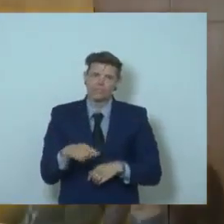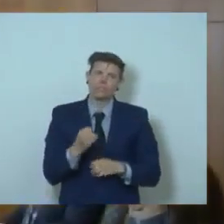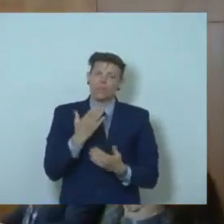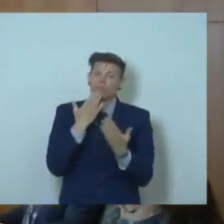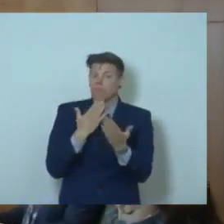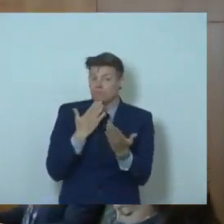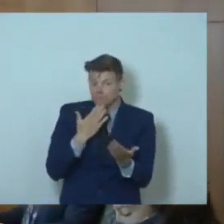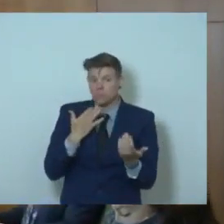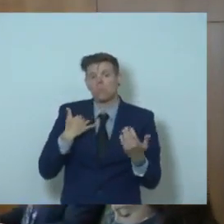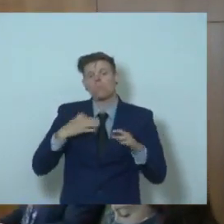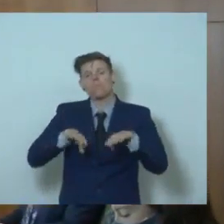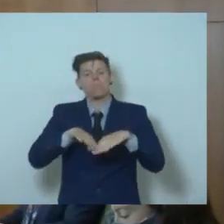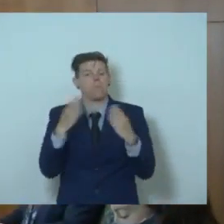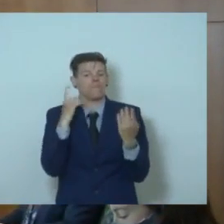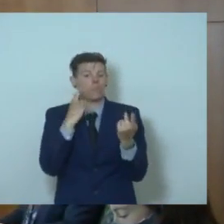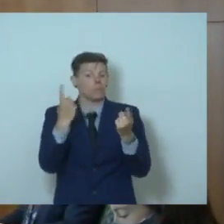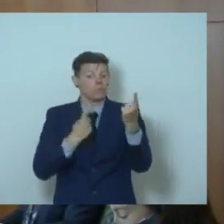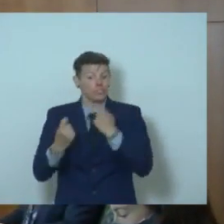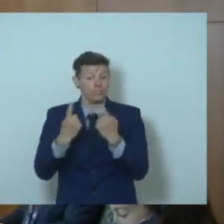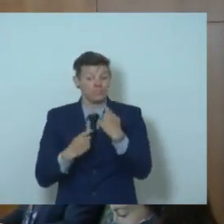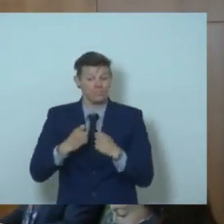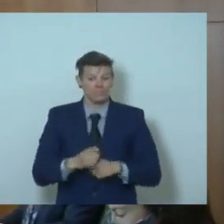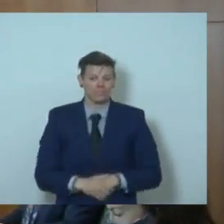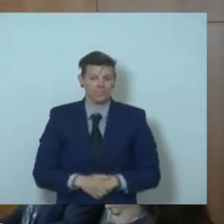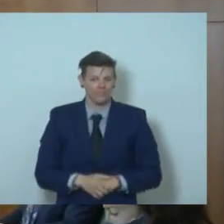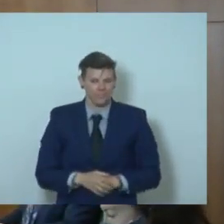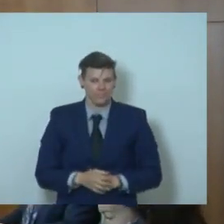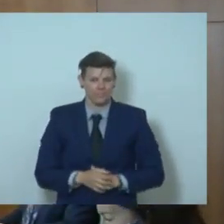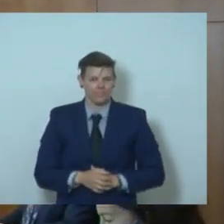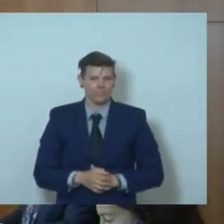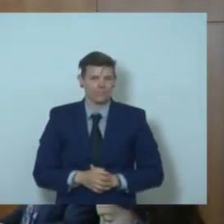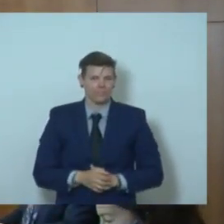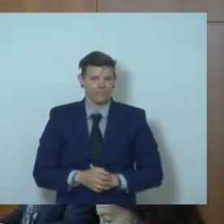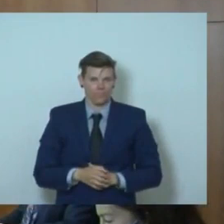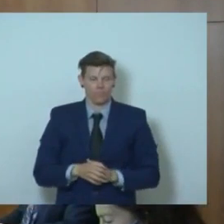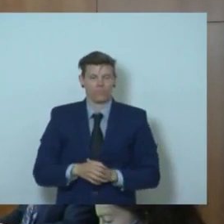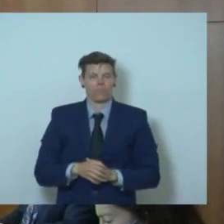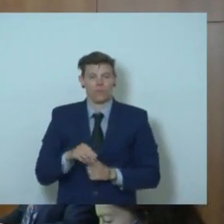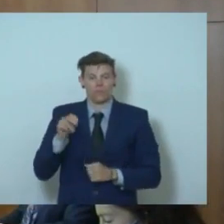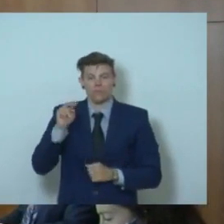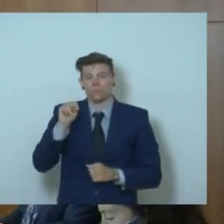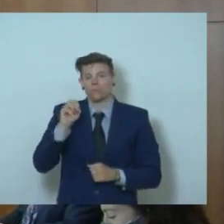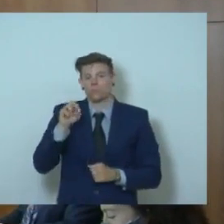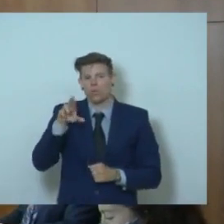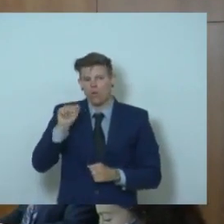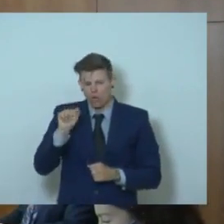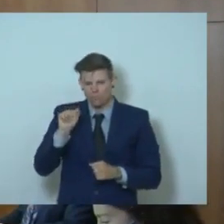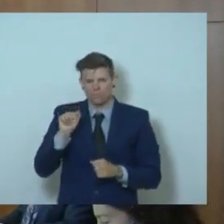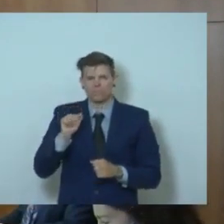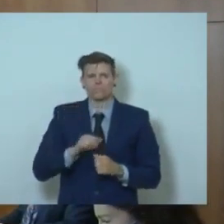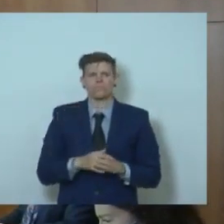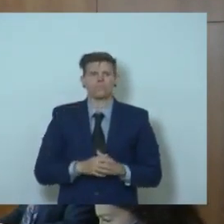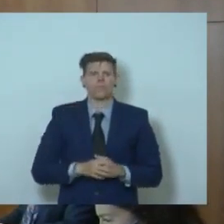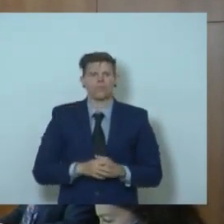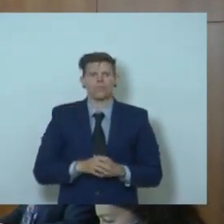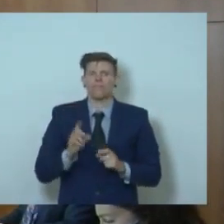LET’S KEEP DOING THAT WORK. I APPRECIATE YOU. ALL RIGHT, LET’S TAKE QUESTIONS NORA.